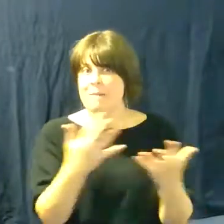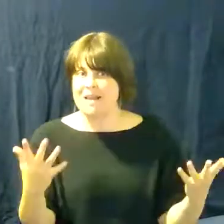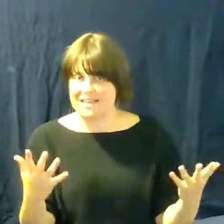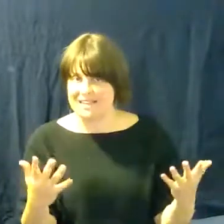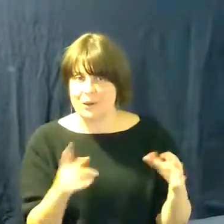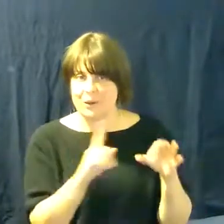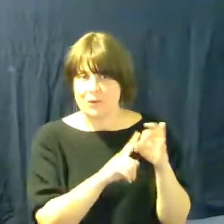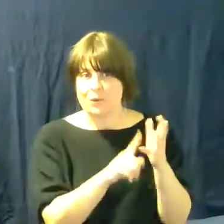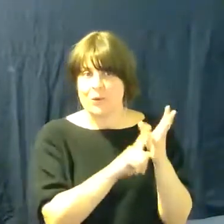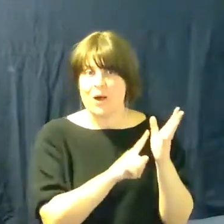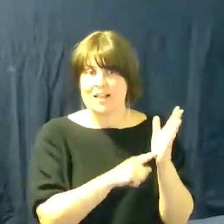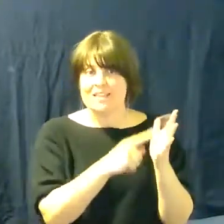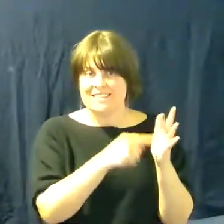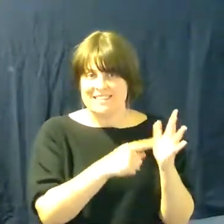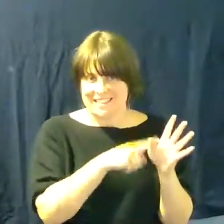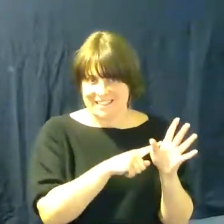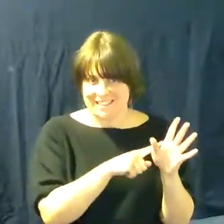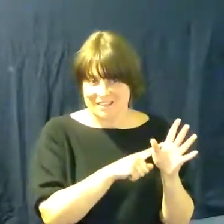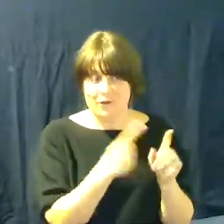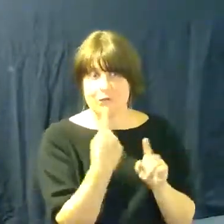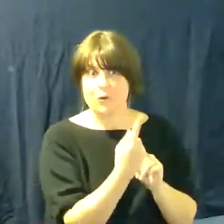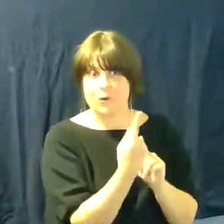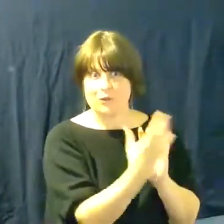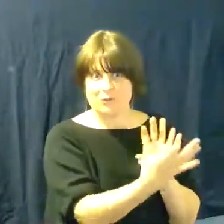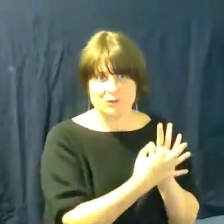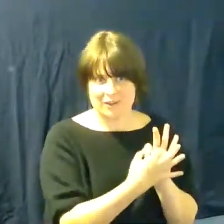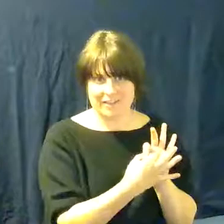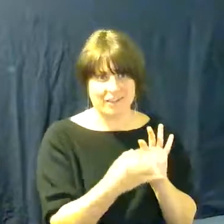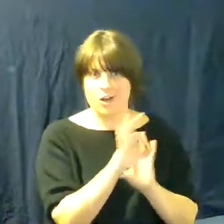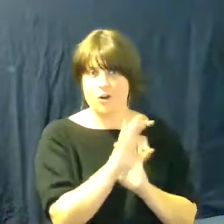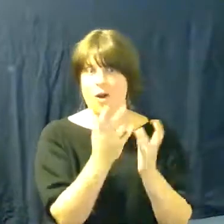today. It's quality not quantity, as always